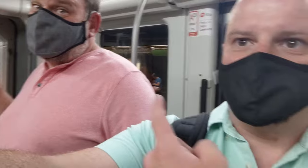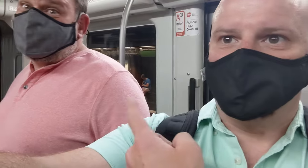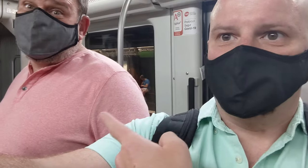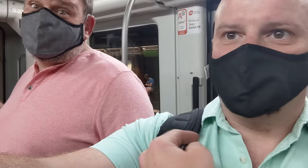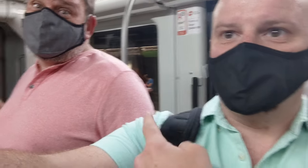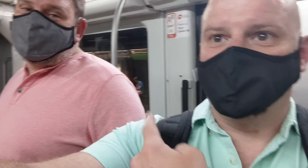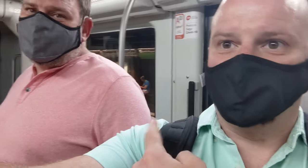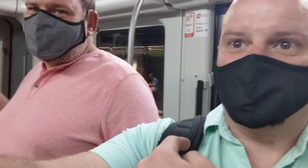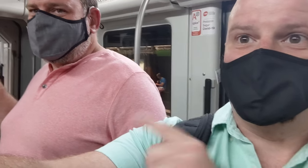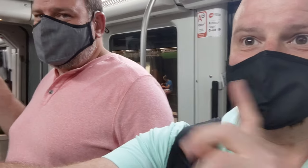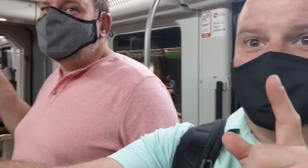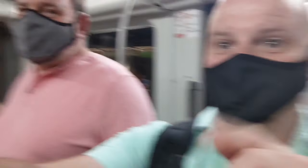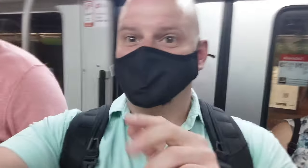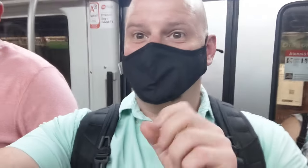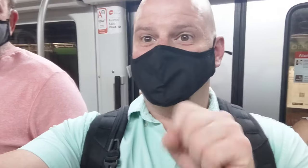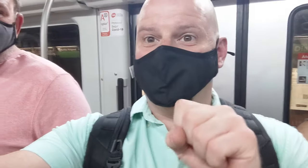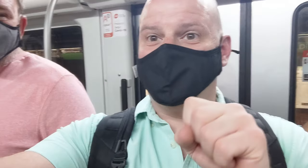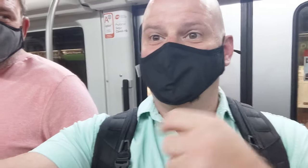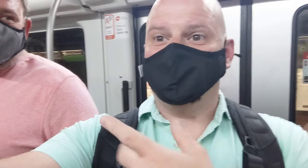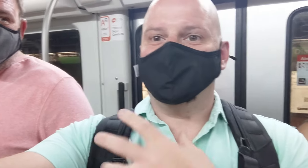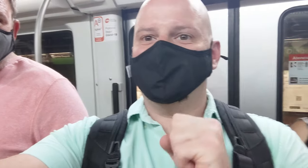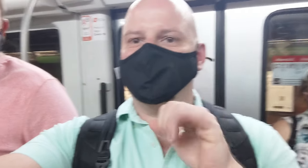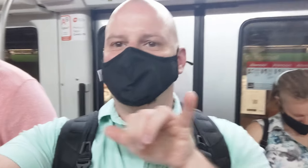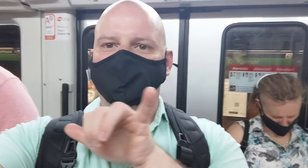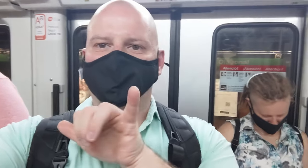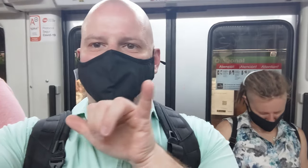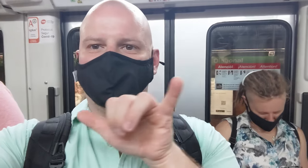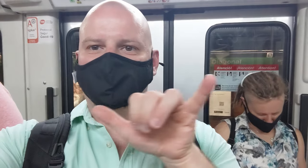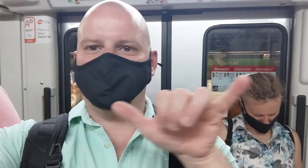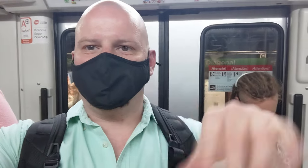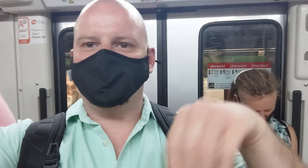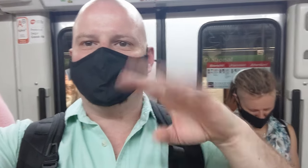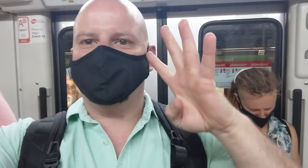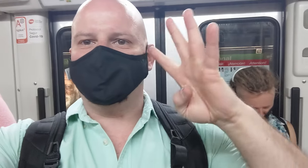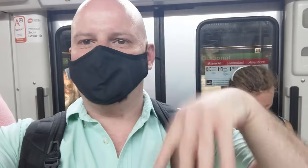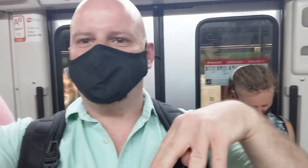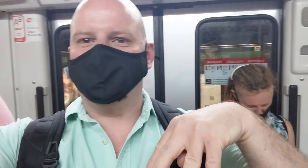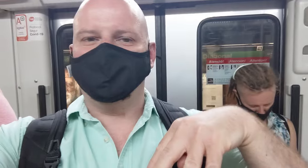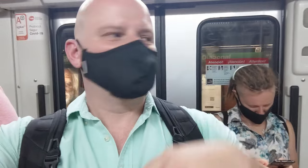We're... Yeah, we're in the metro of Barcelona.